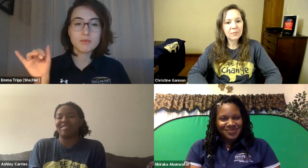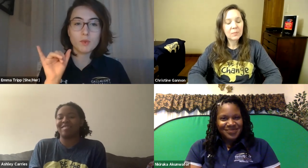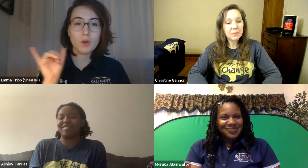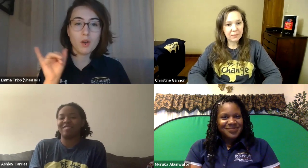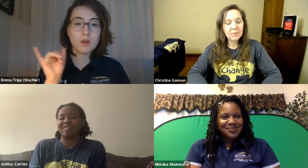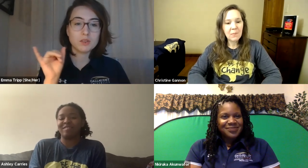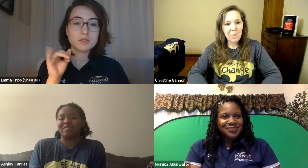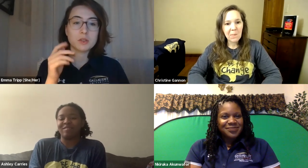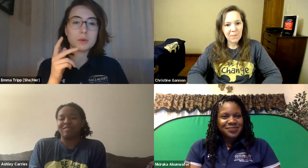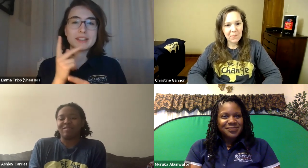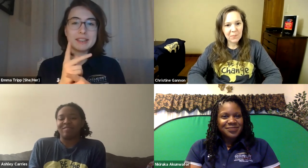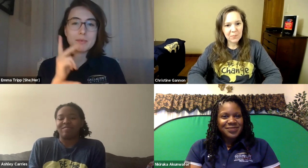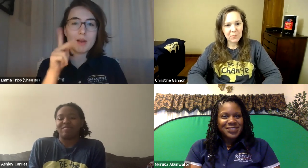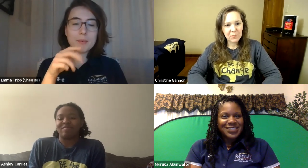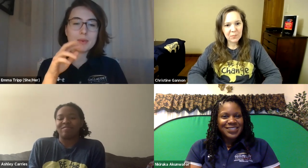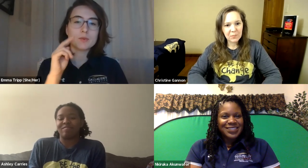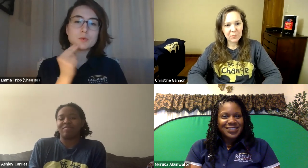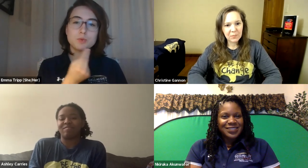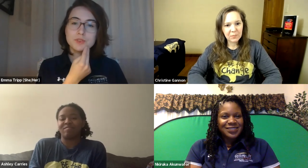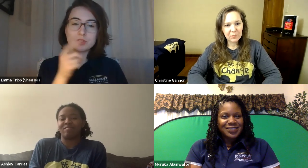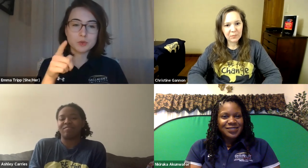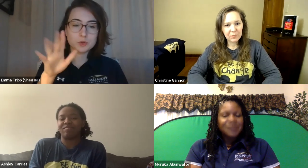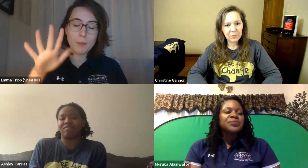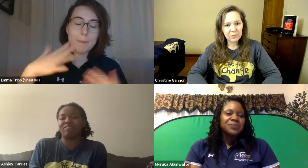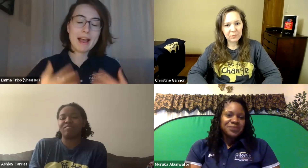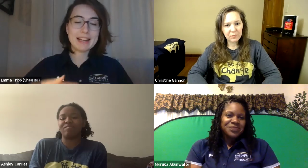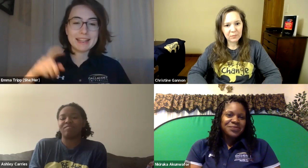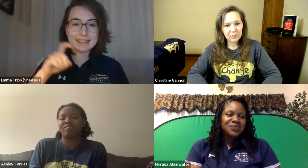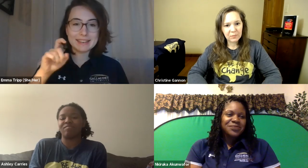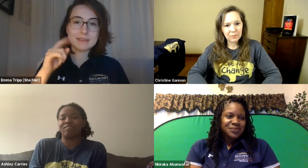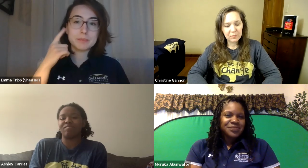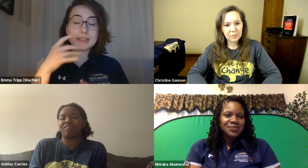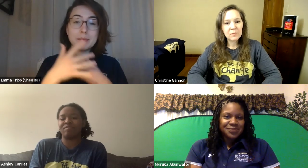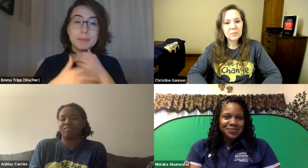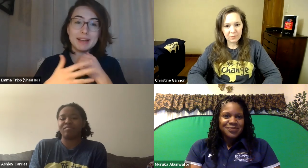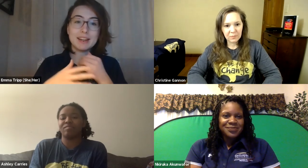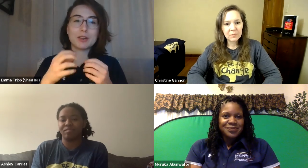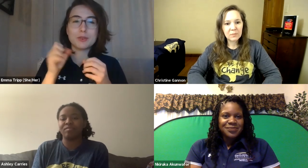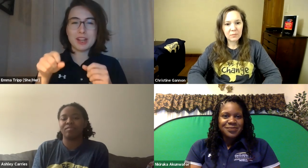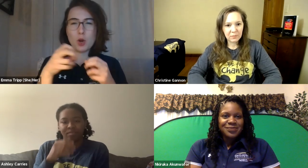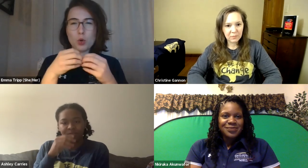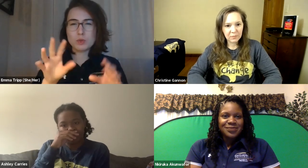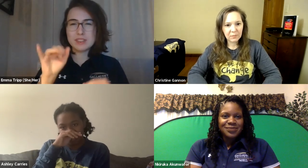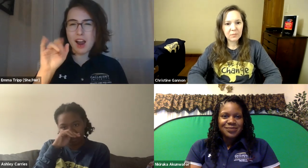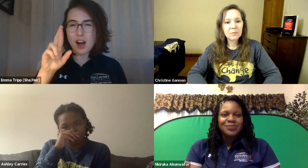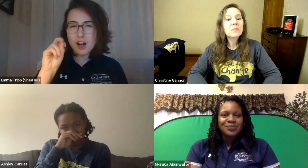Also, you should keep up with your nutrition and your body needs because for example from bleeding, you can lose a lot of iron.